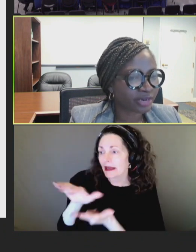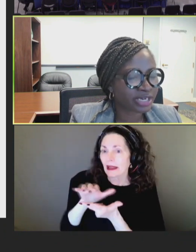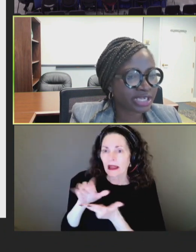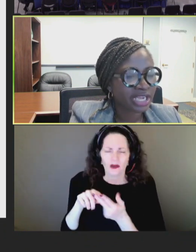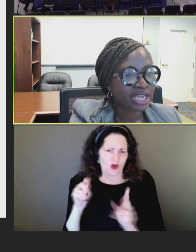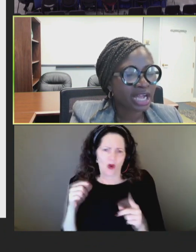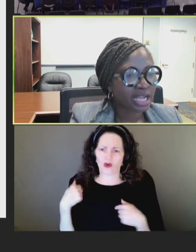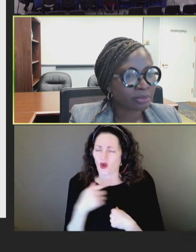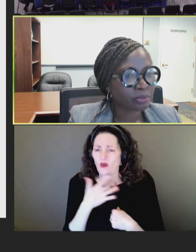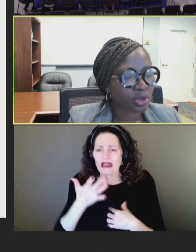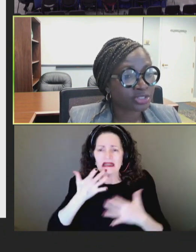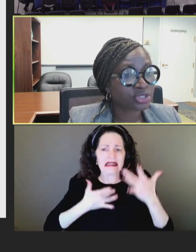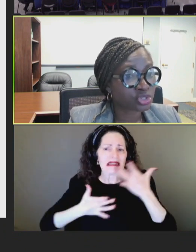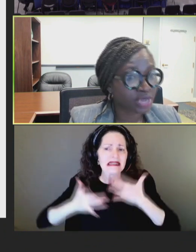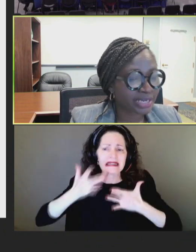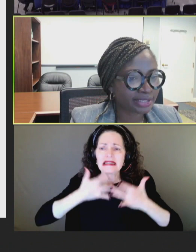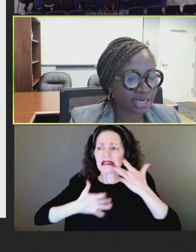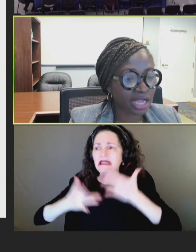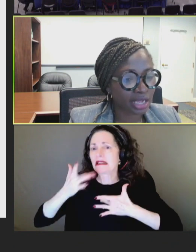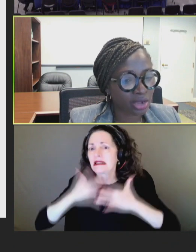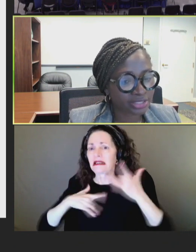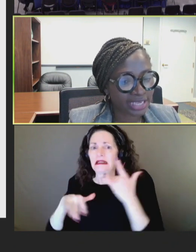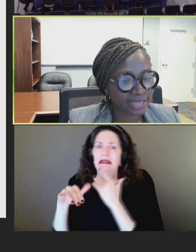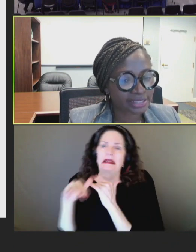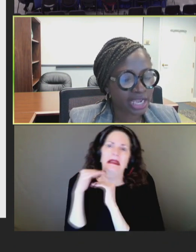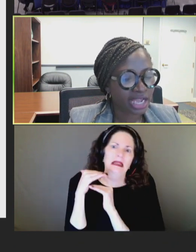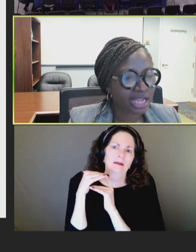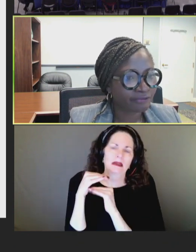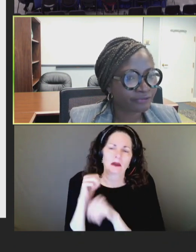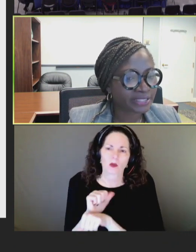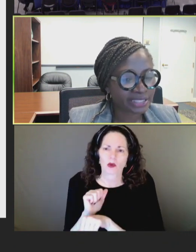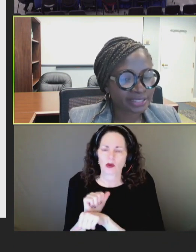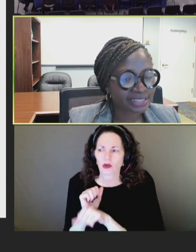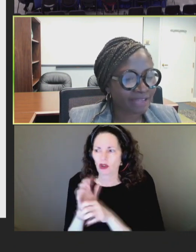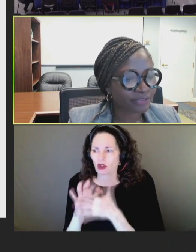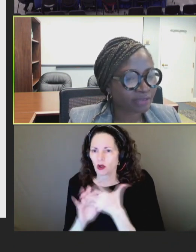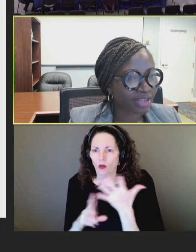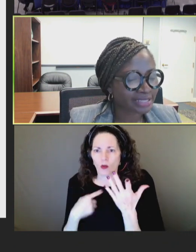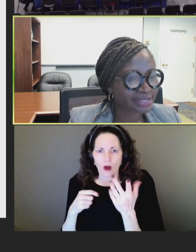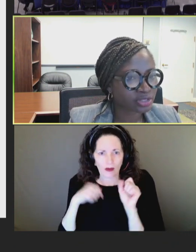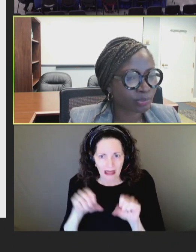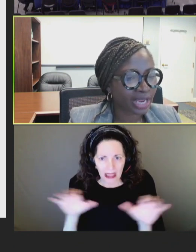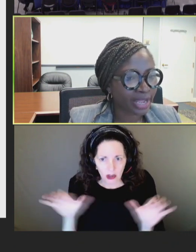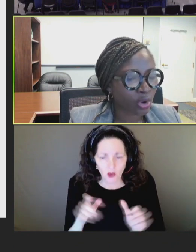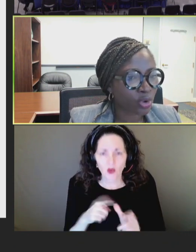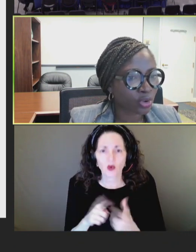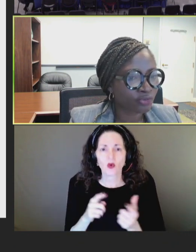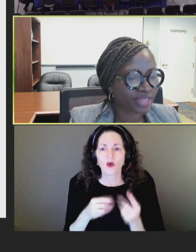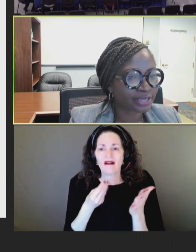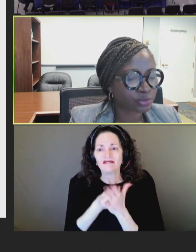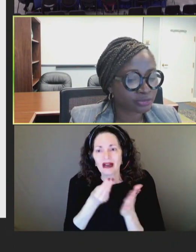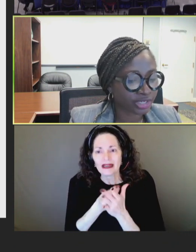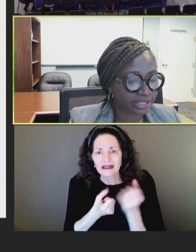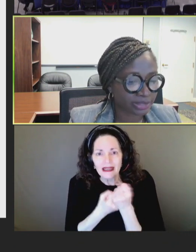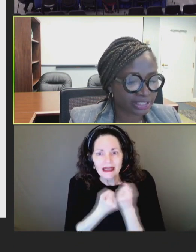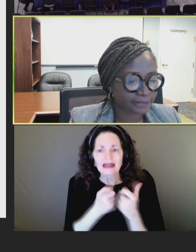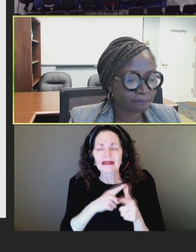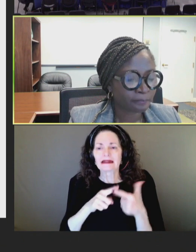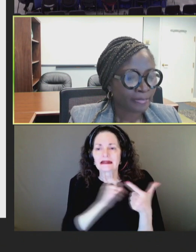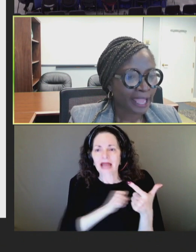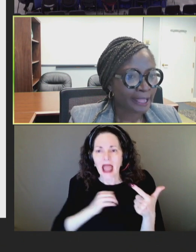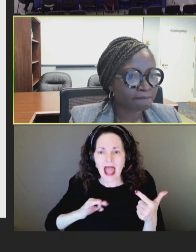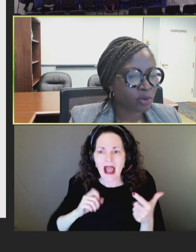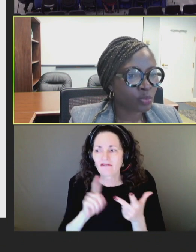very constrained context. Funding, staffing, vaccine supply, all of that was very limited.